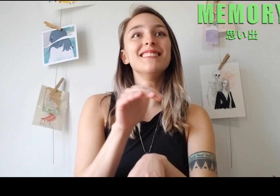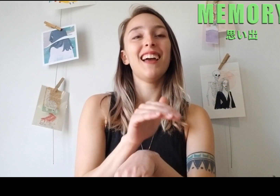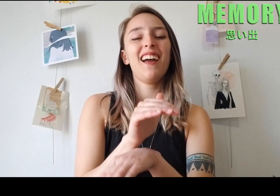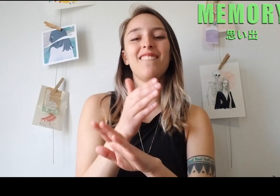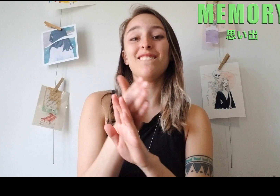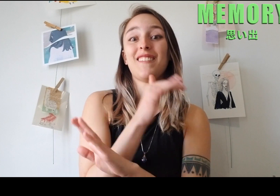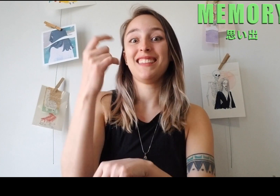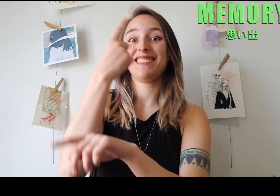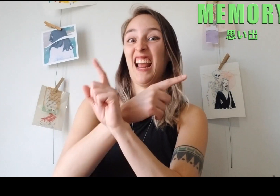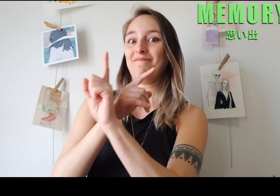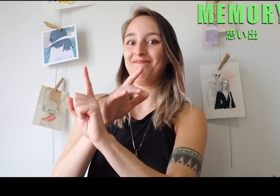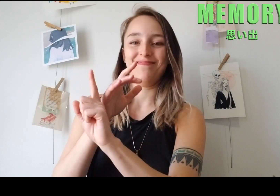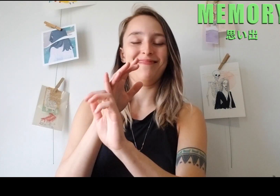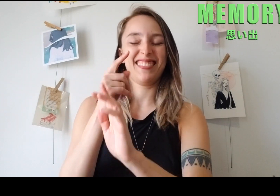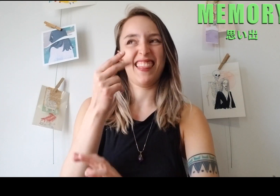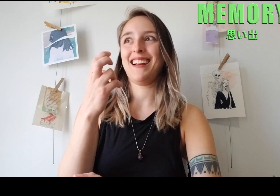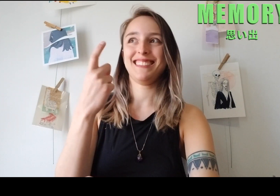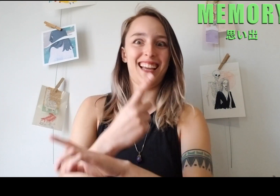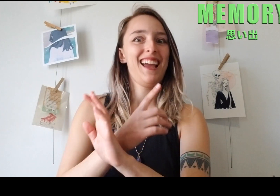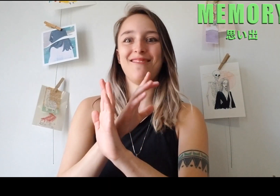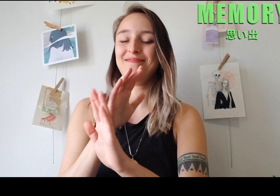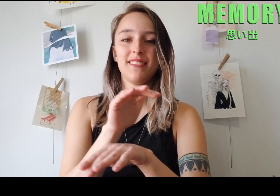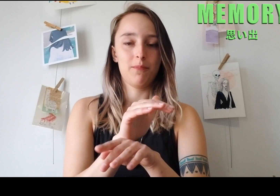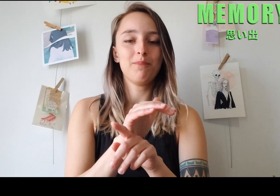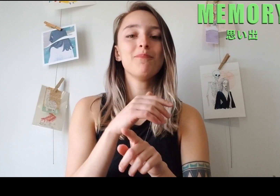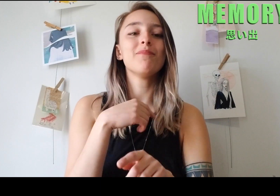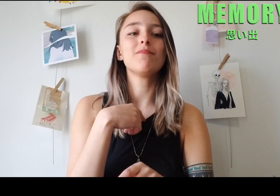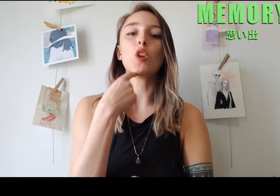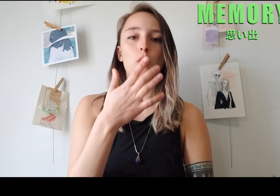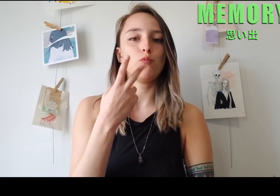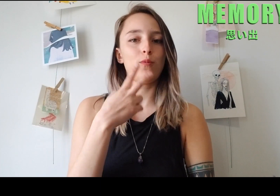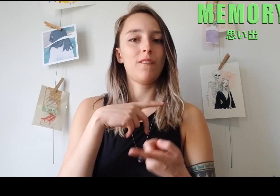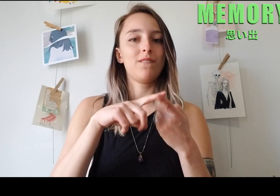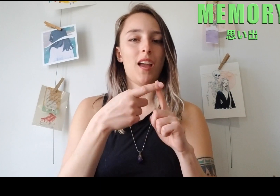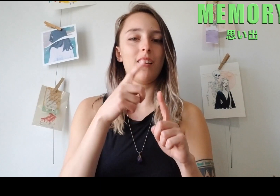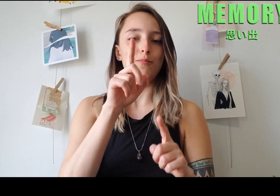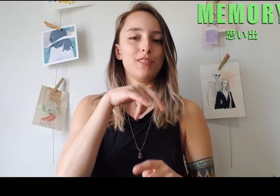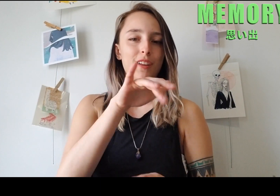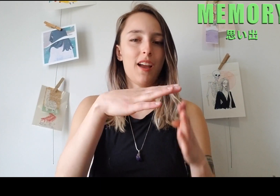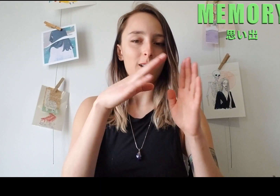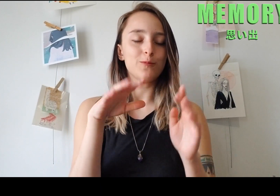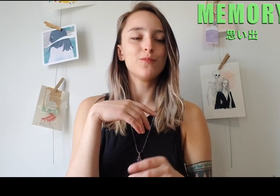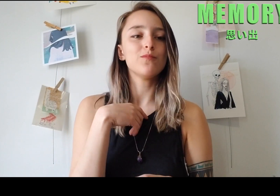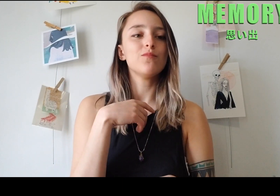The night before the day... *the* day I told my two friends, as I was staying at their house,